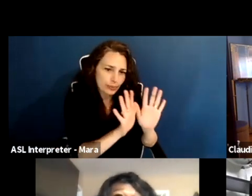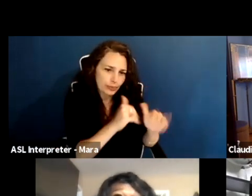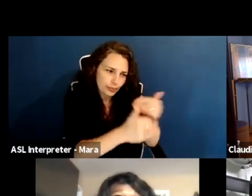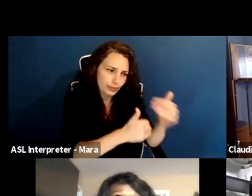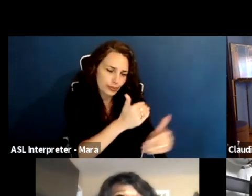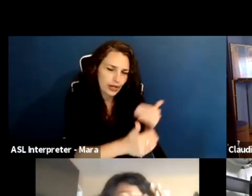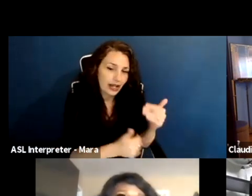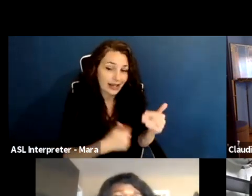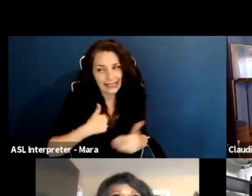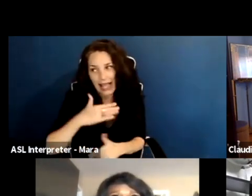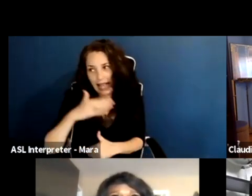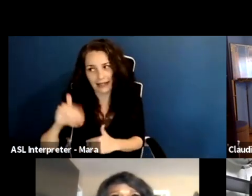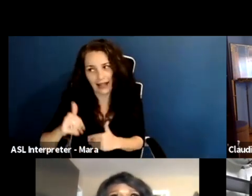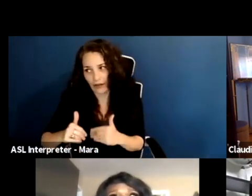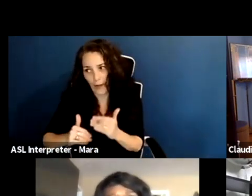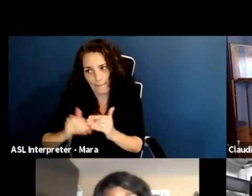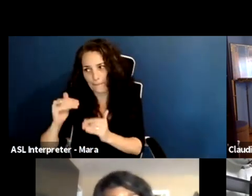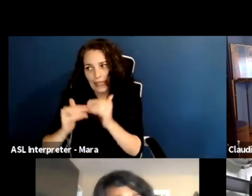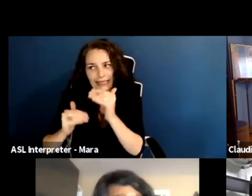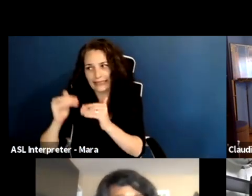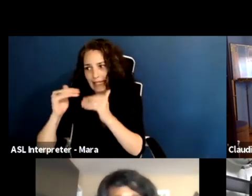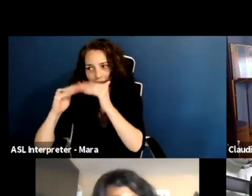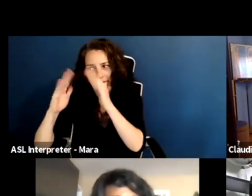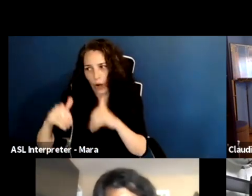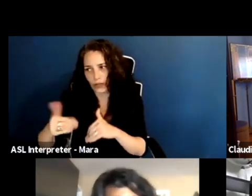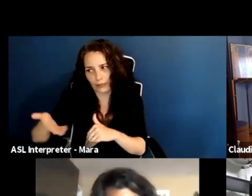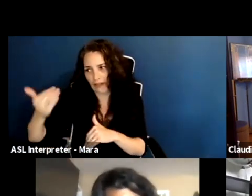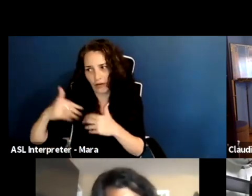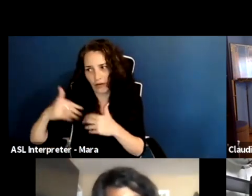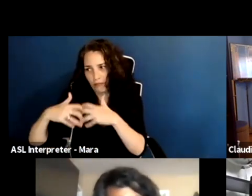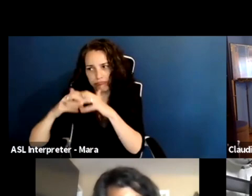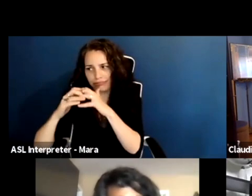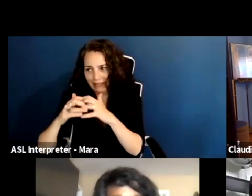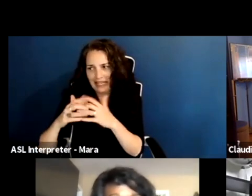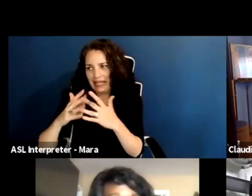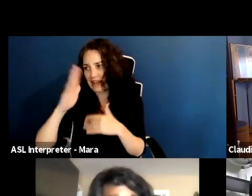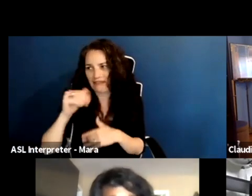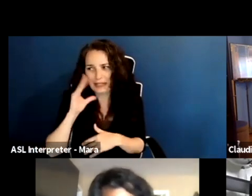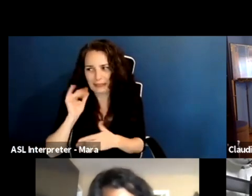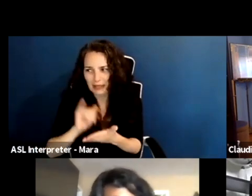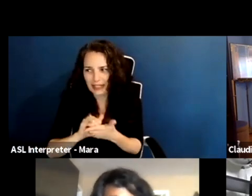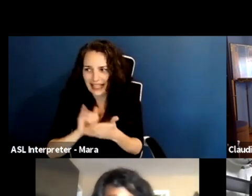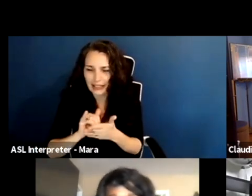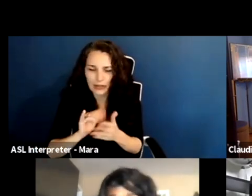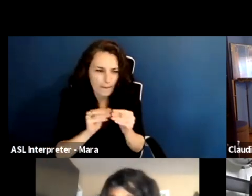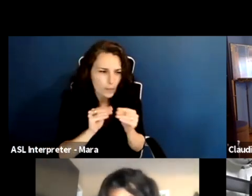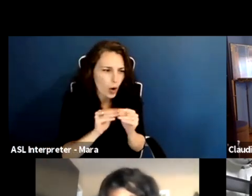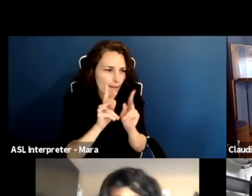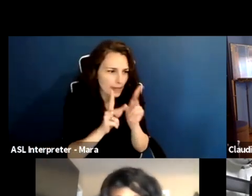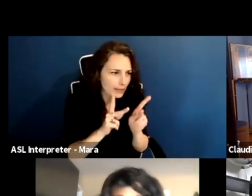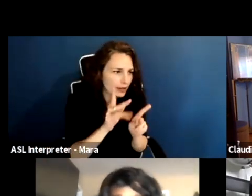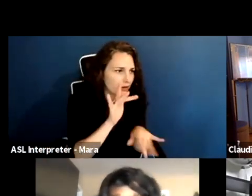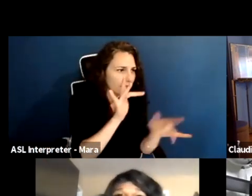So just having more people hands on, talking to the architects, talking to the contractors,